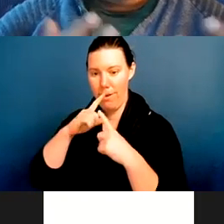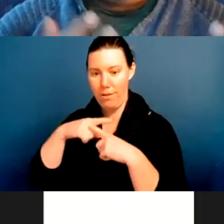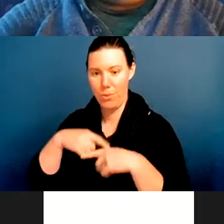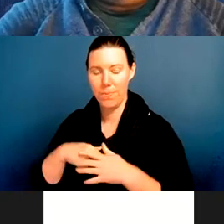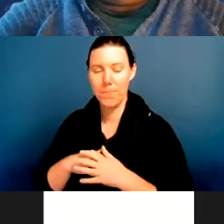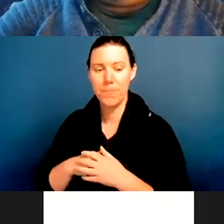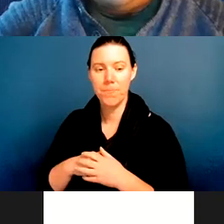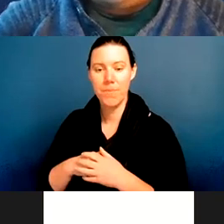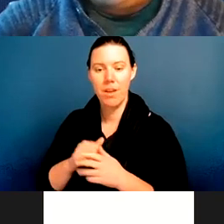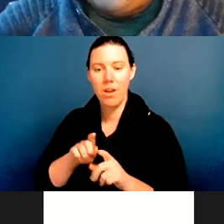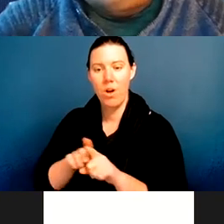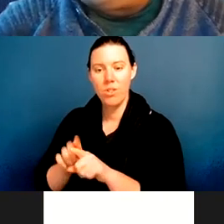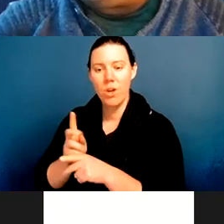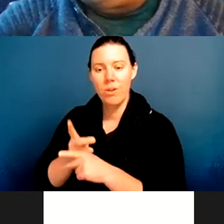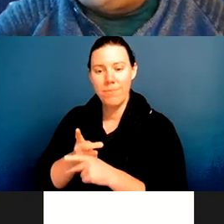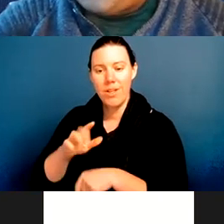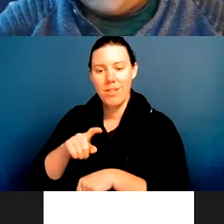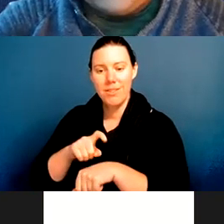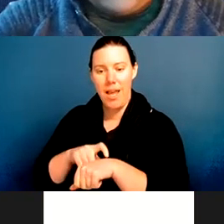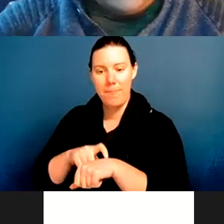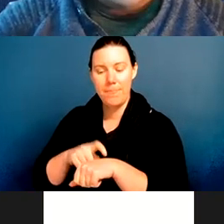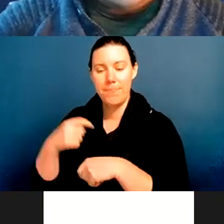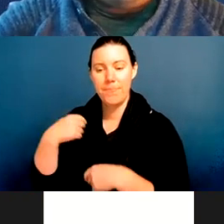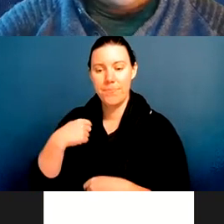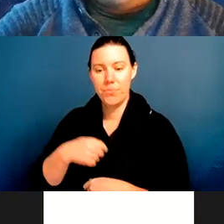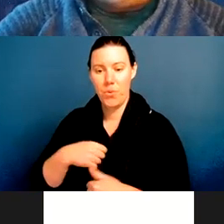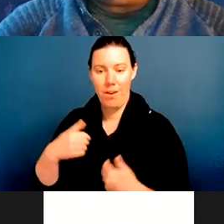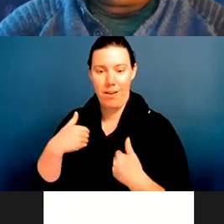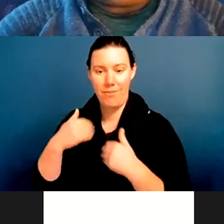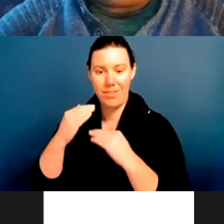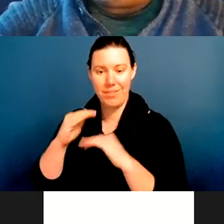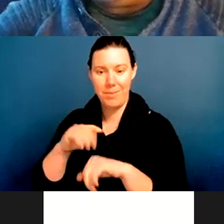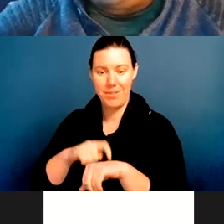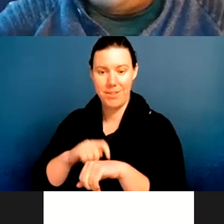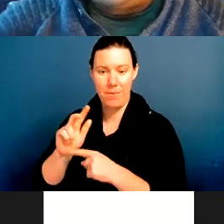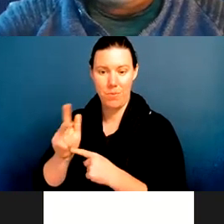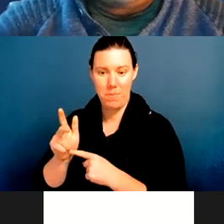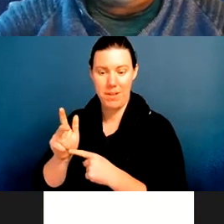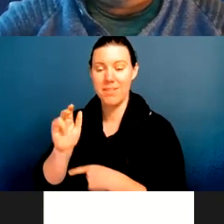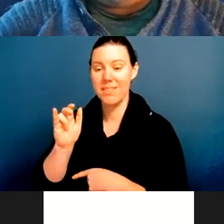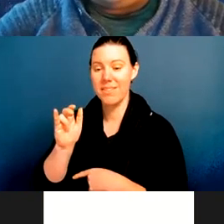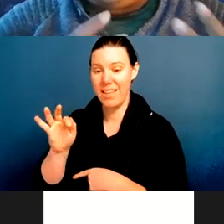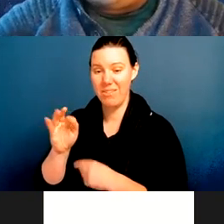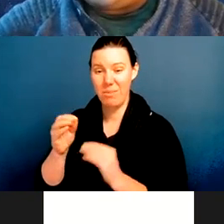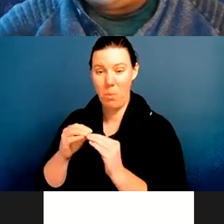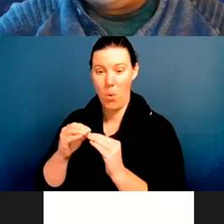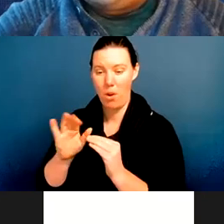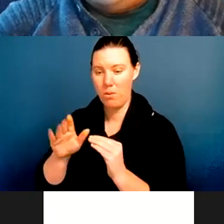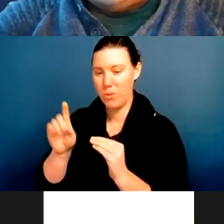If you go beyond the allotted time of three minutes, staff may have to ask you to finish your thoughts so we can move on.